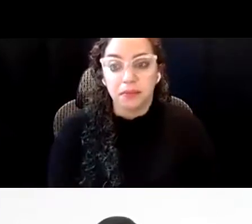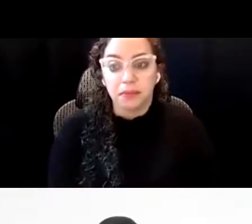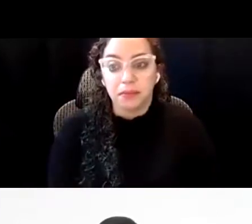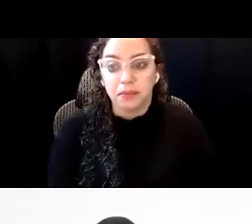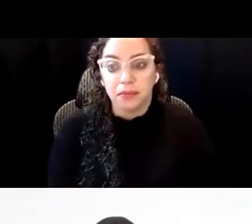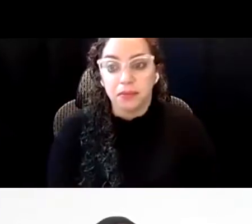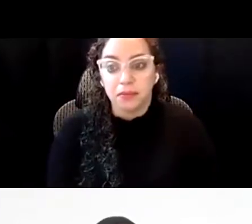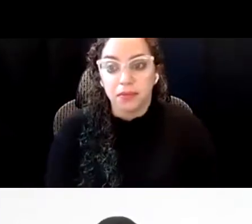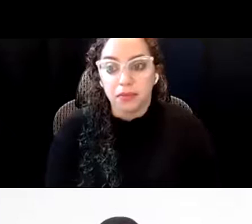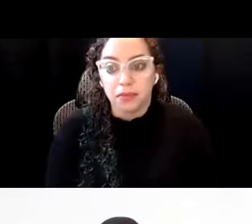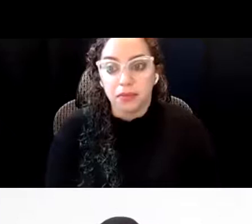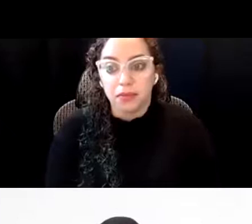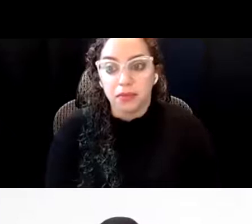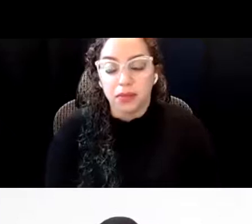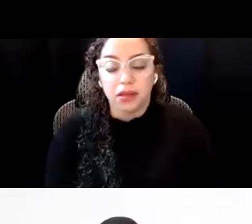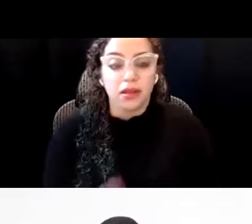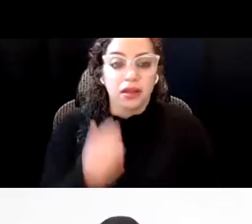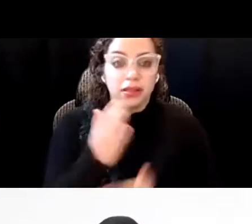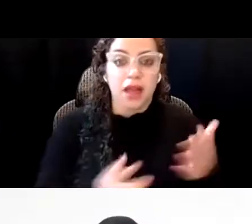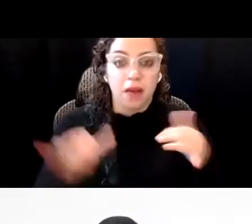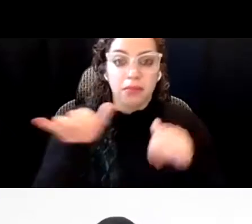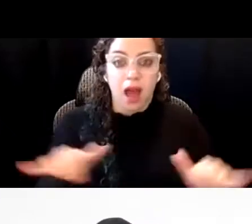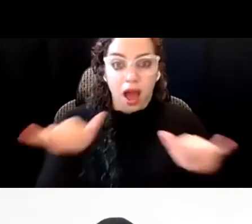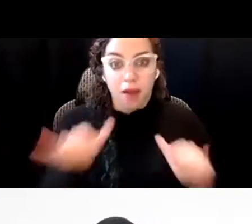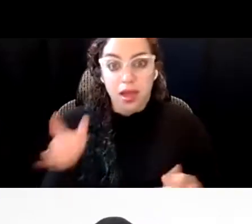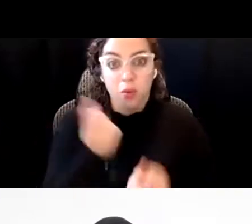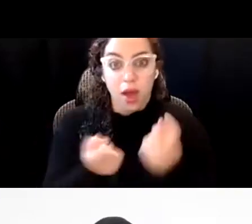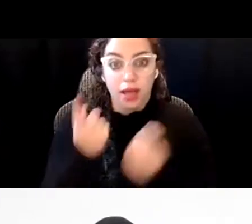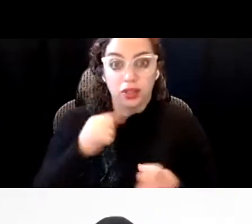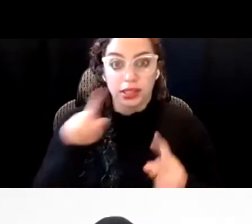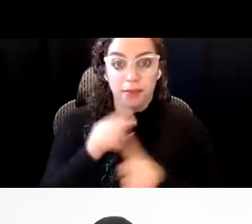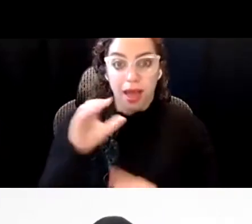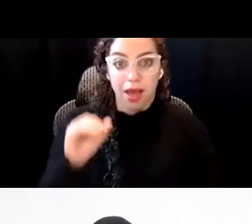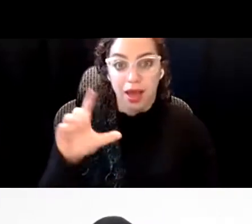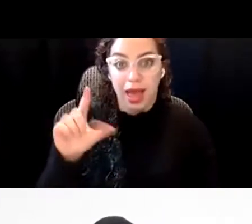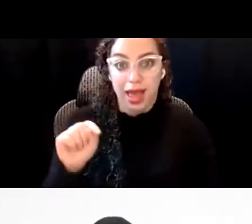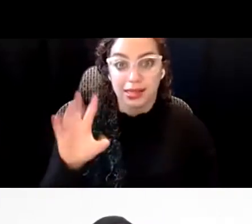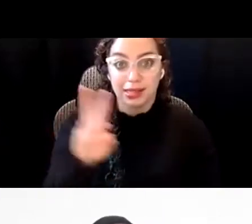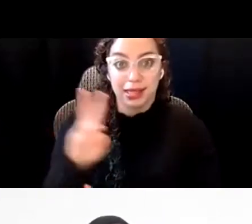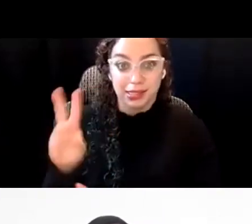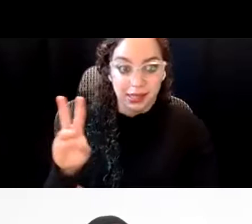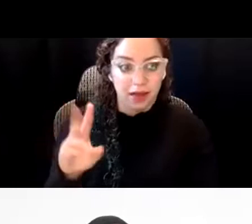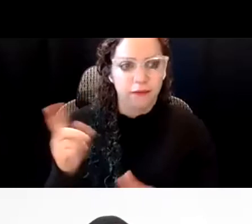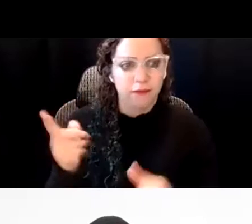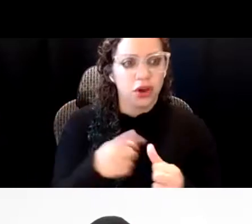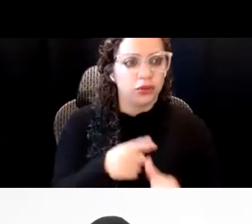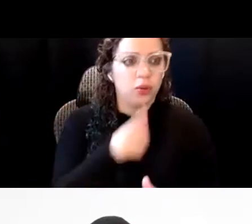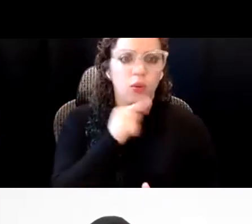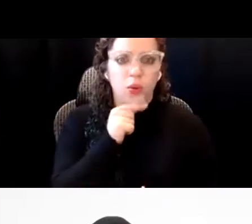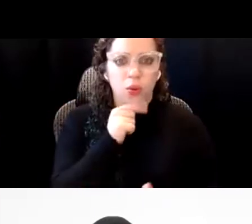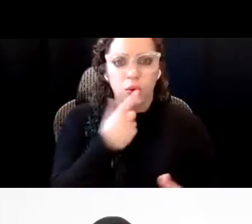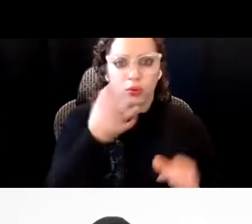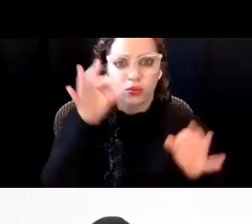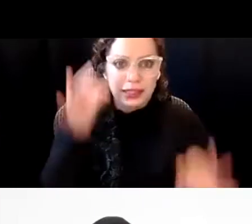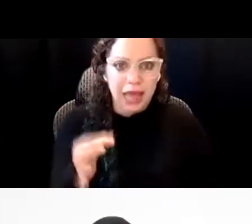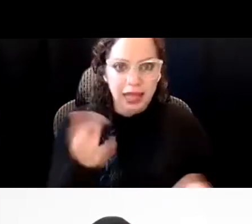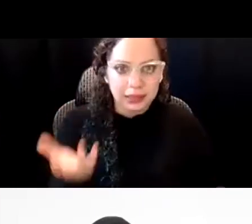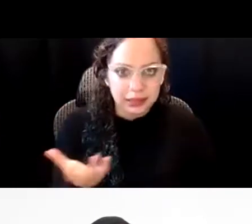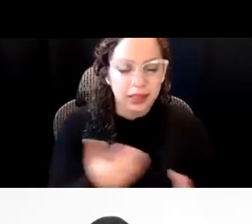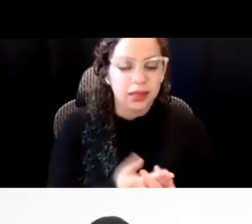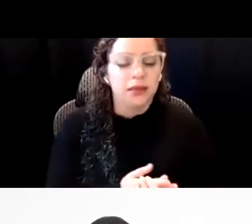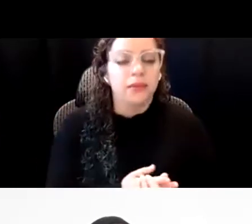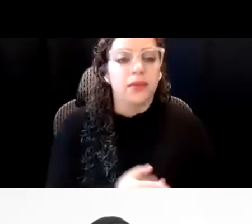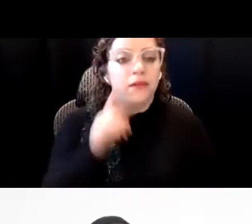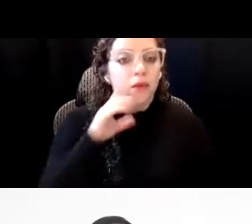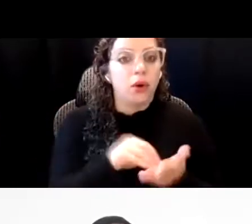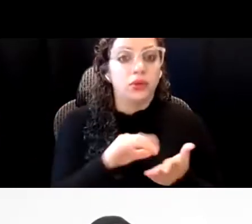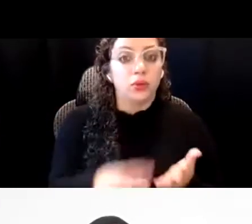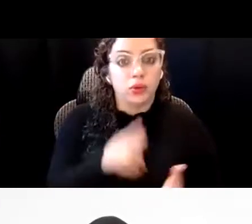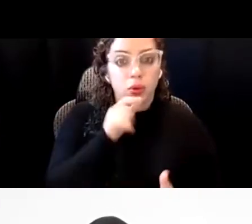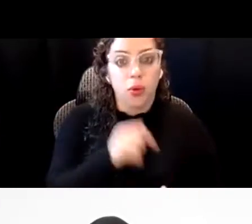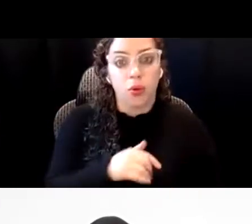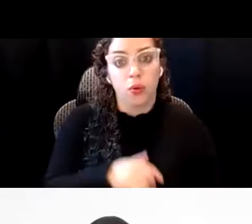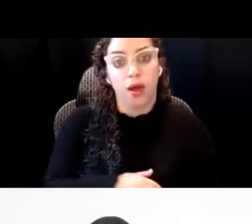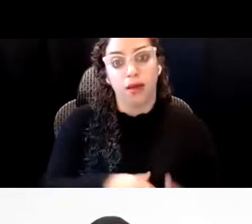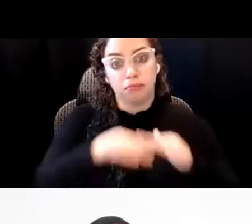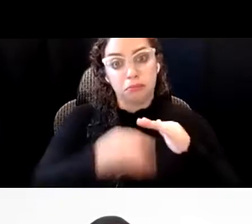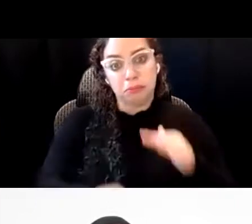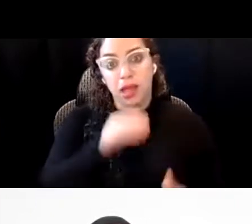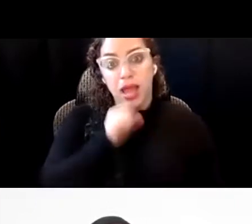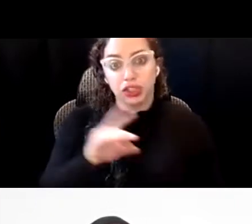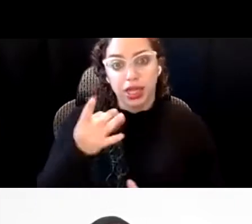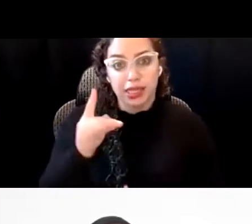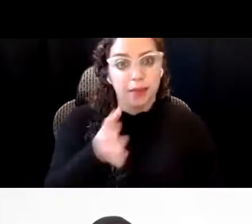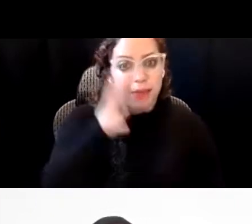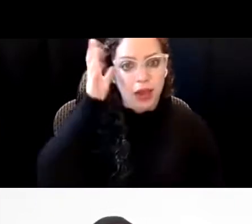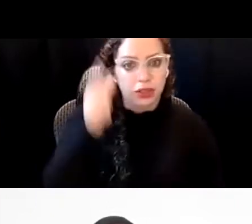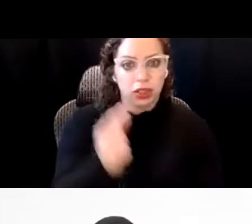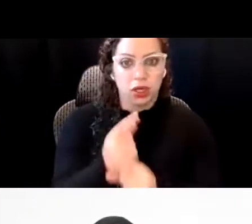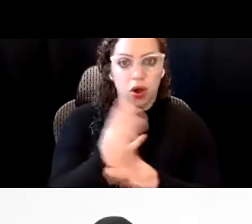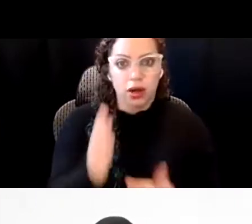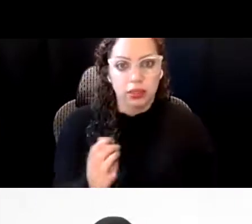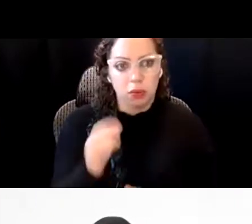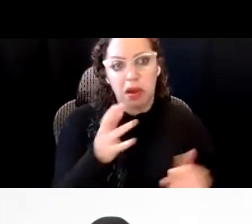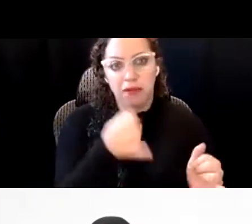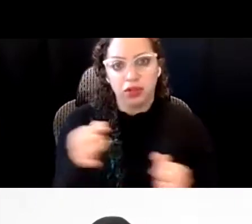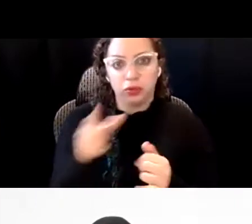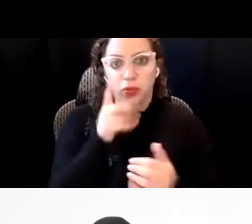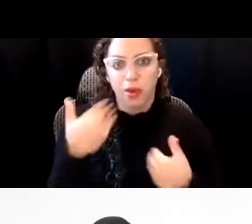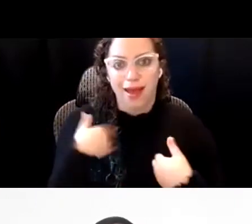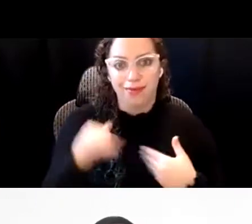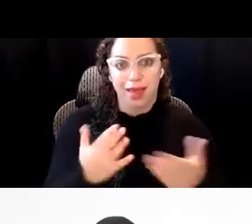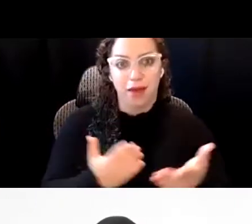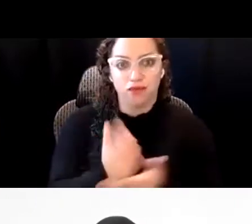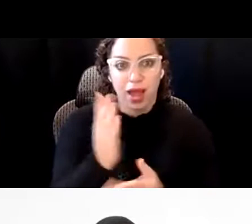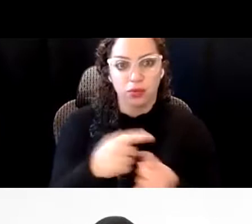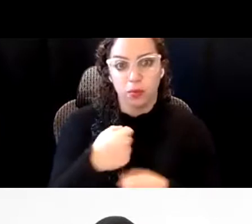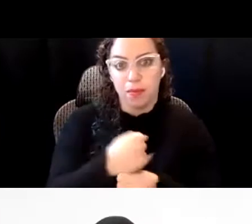So some common questions we've seen raised about Act 66, um, the first being, "Who gets to choose?" Um, for students who are under age 18, parents or guardians are the individuals who have that right to make that choice for retention.